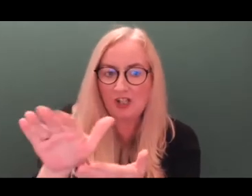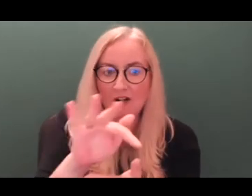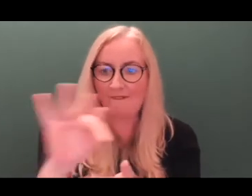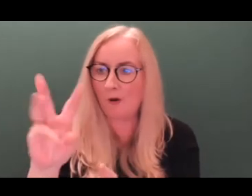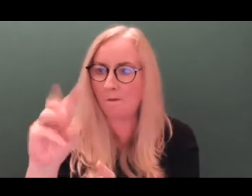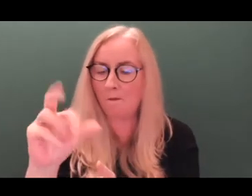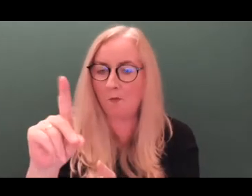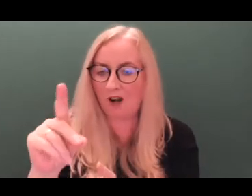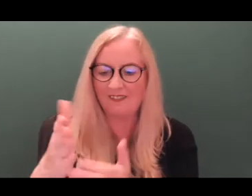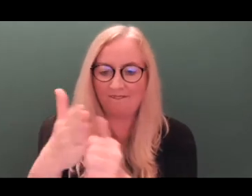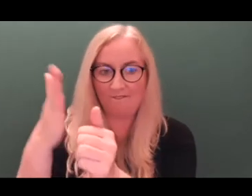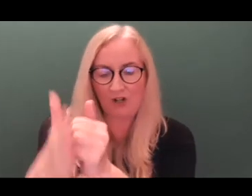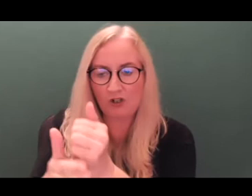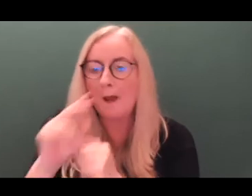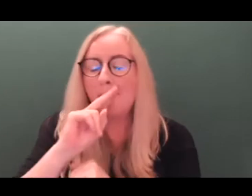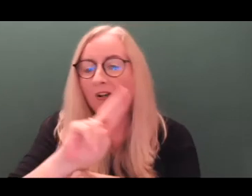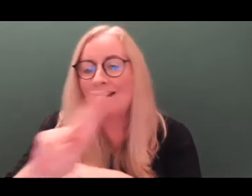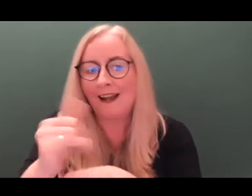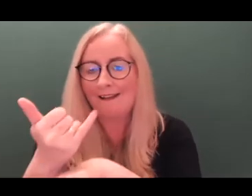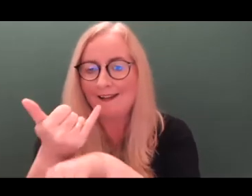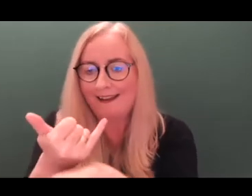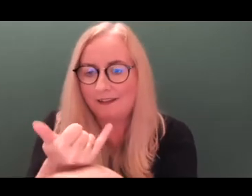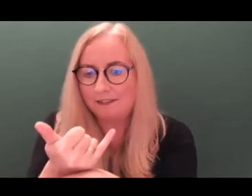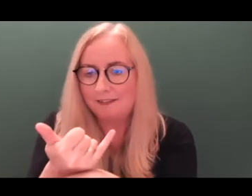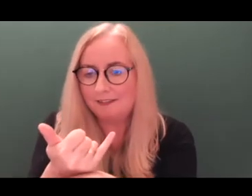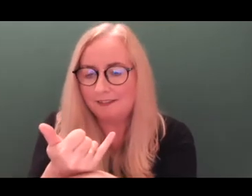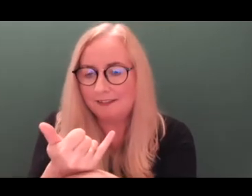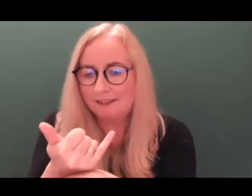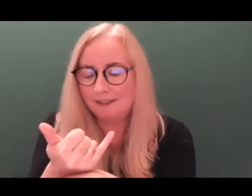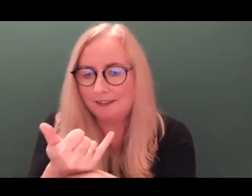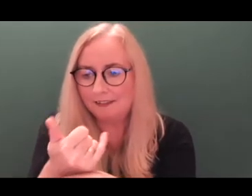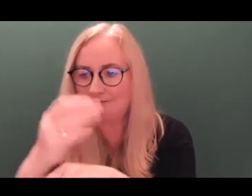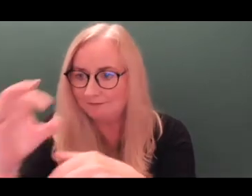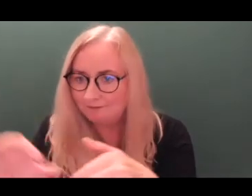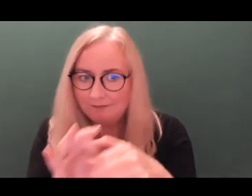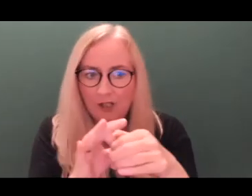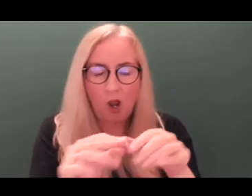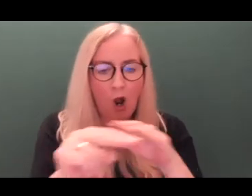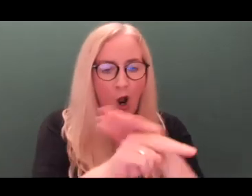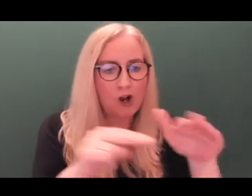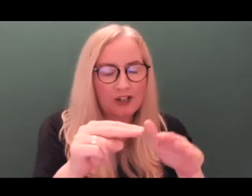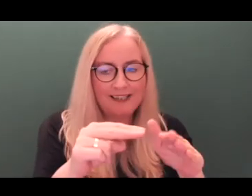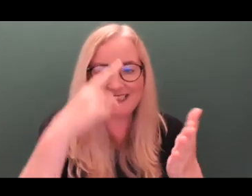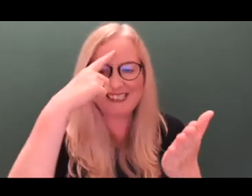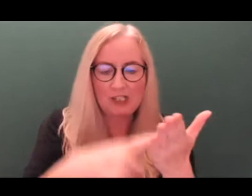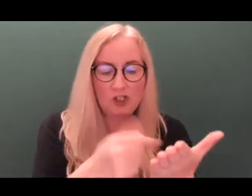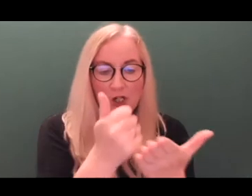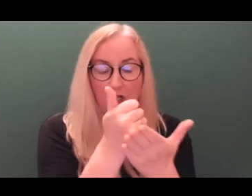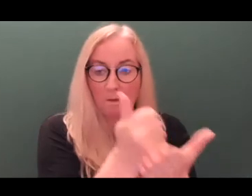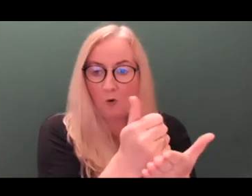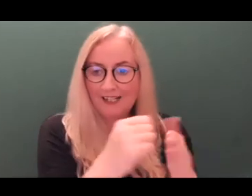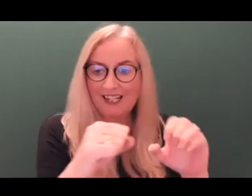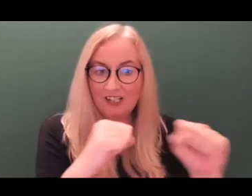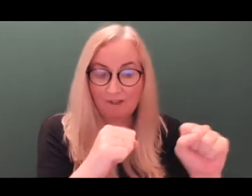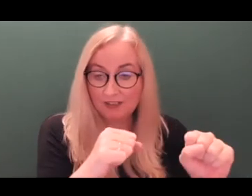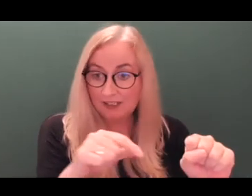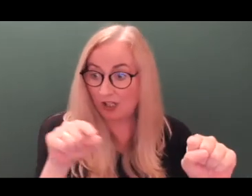but has yet to come under the Decision Support Service and until they're under the supervision